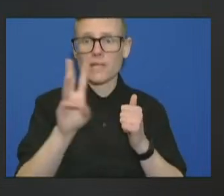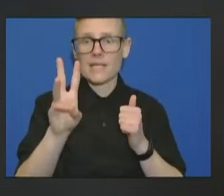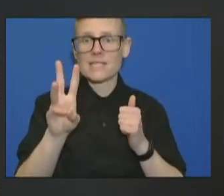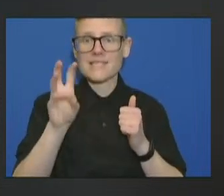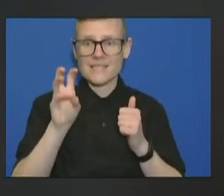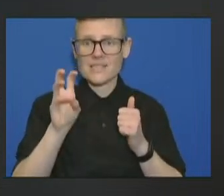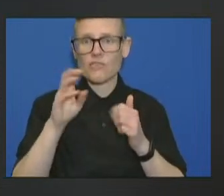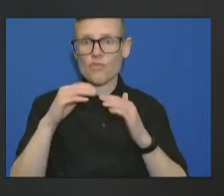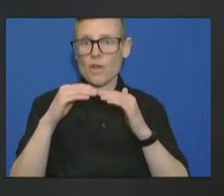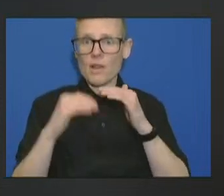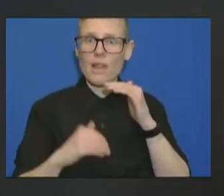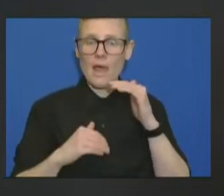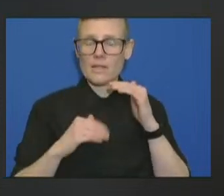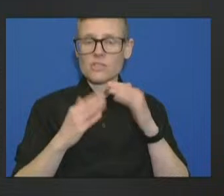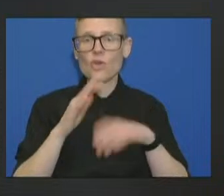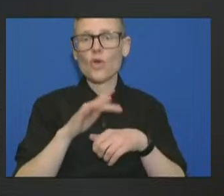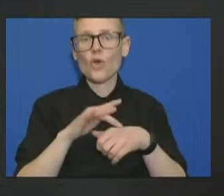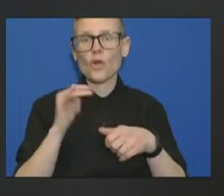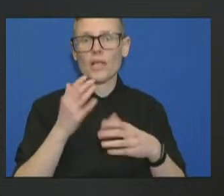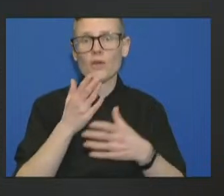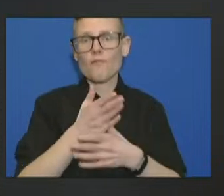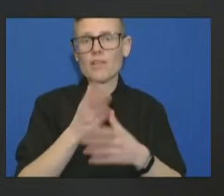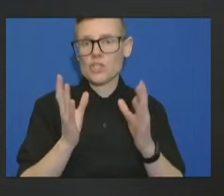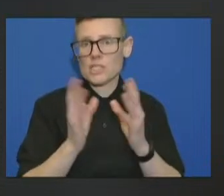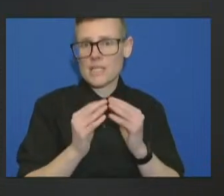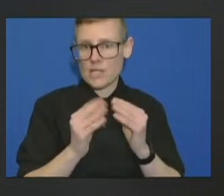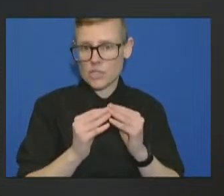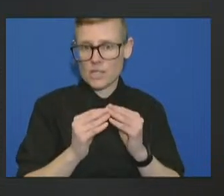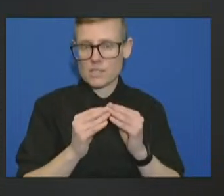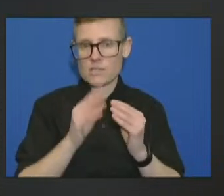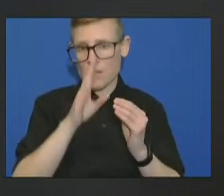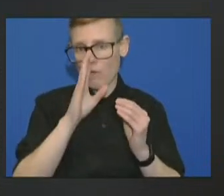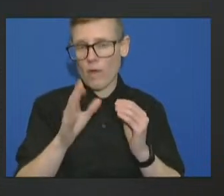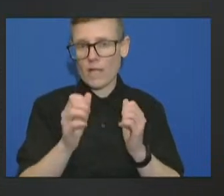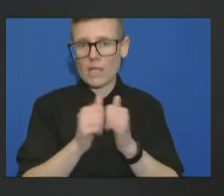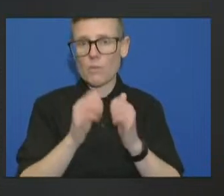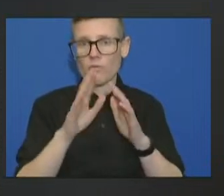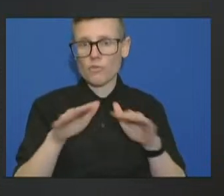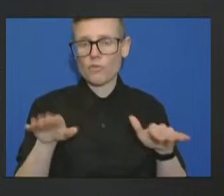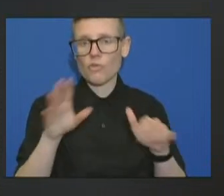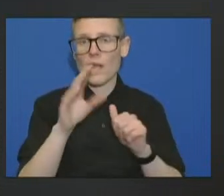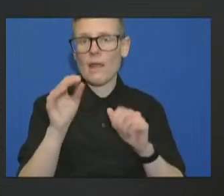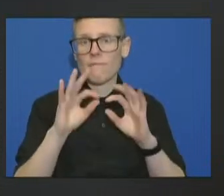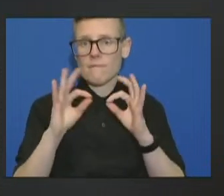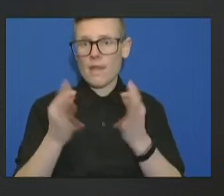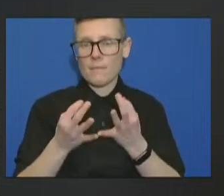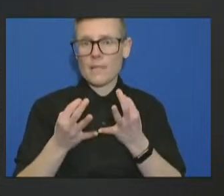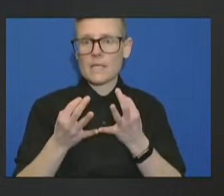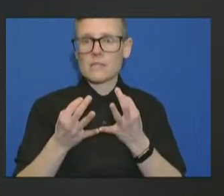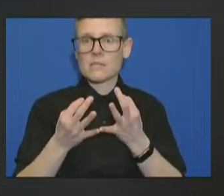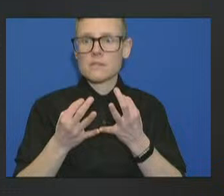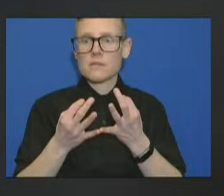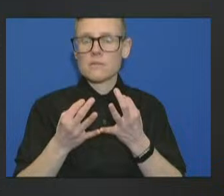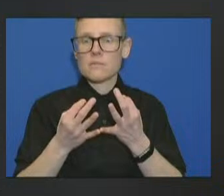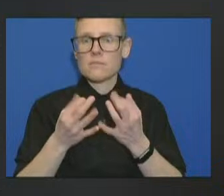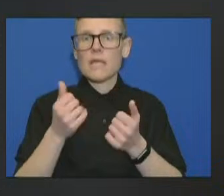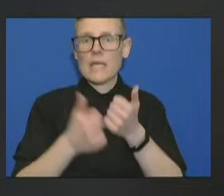toddlers, and approximately with approximately 600 less early